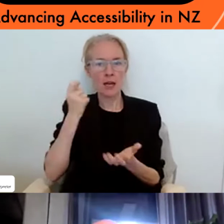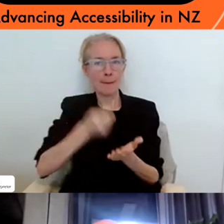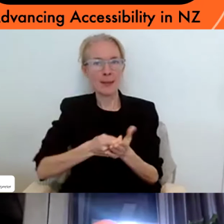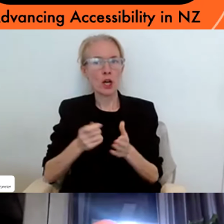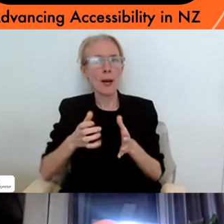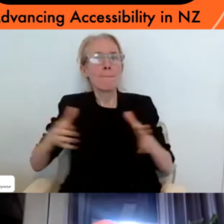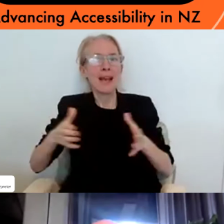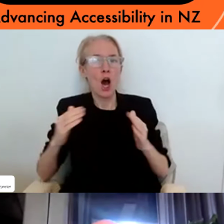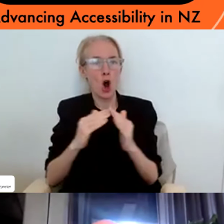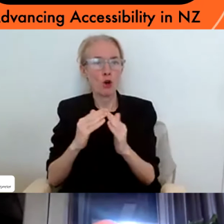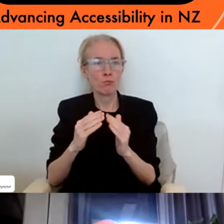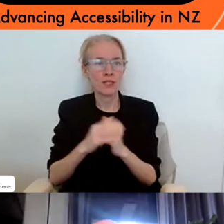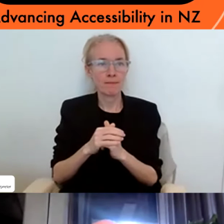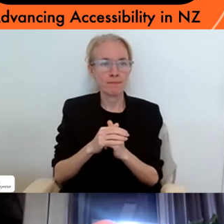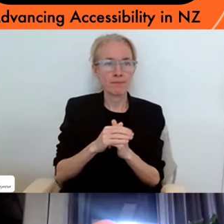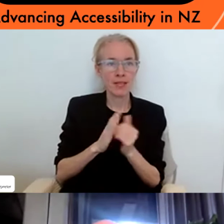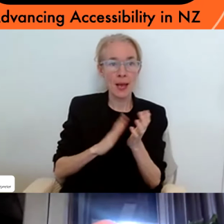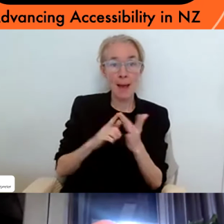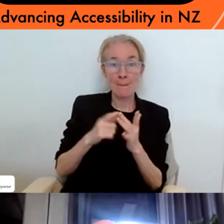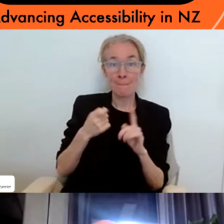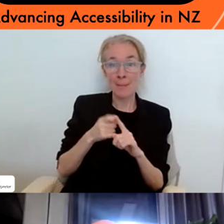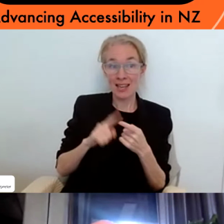if there's more scale when it comes to lifts, right? That's going to